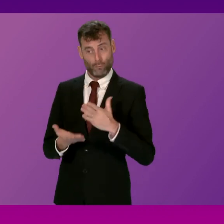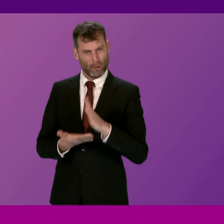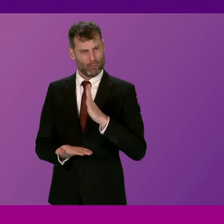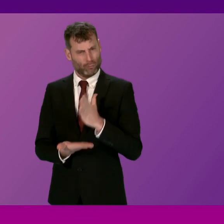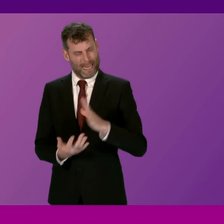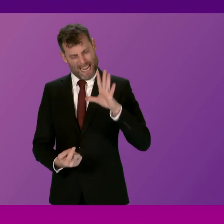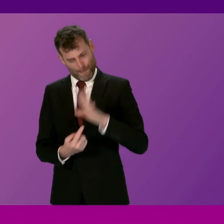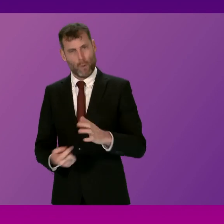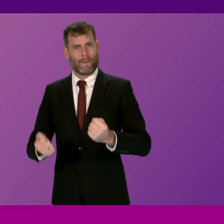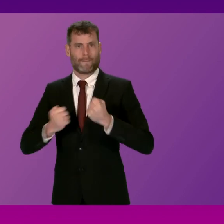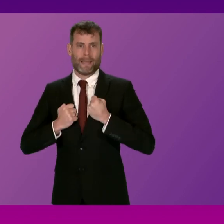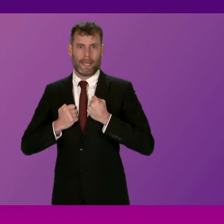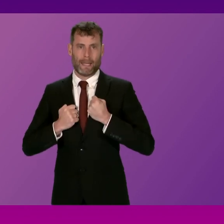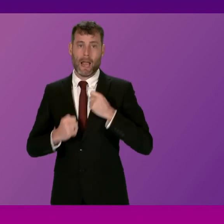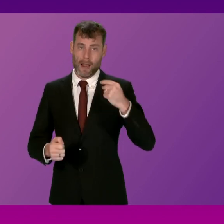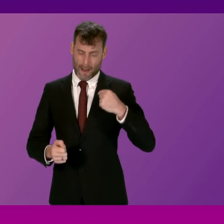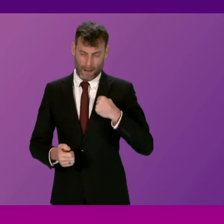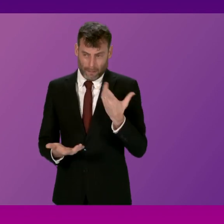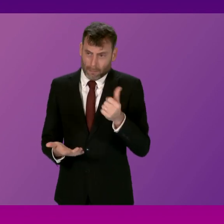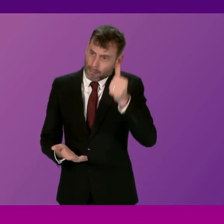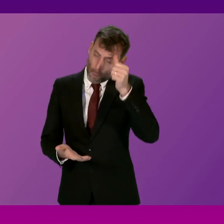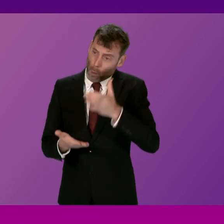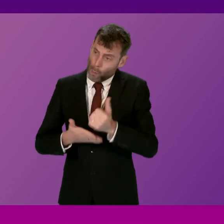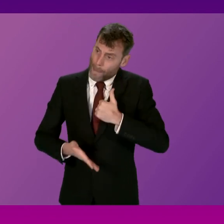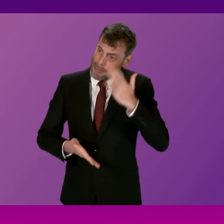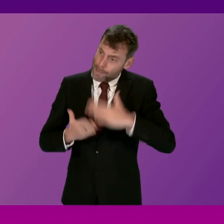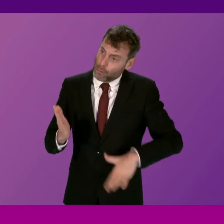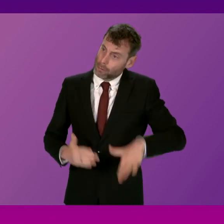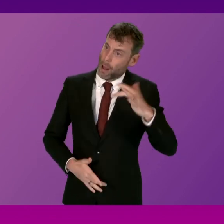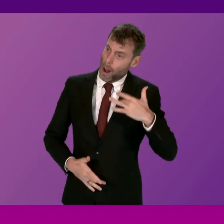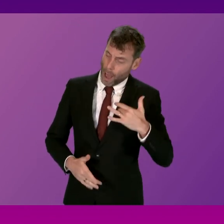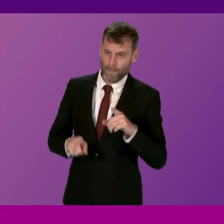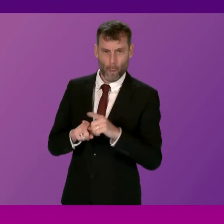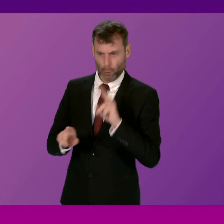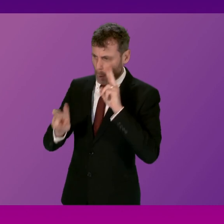mostly because of the experiences that I have had throughout my life and the experiences of those I love.